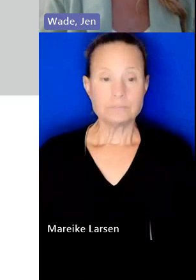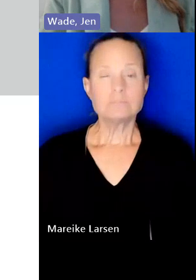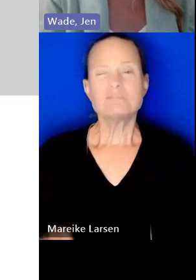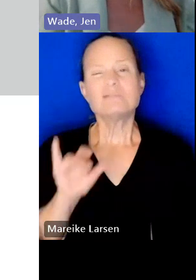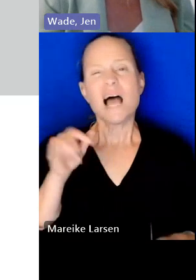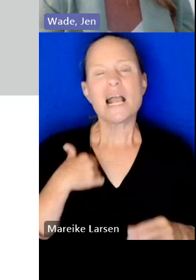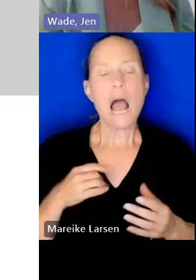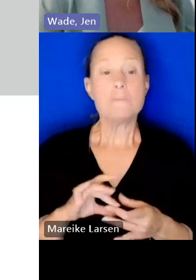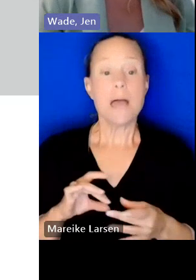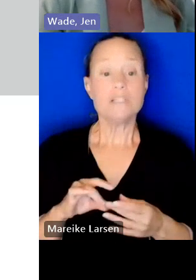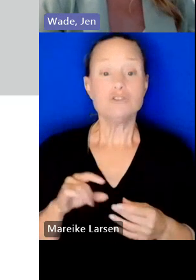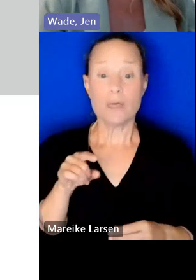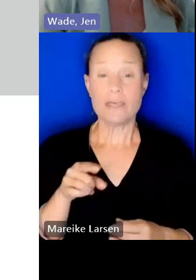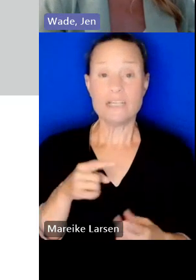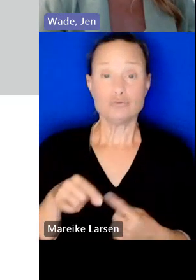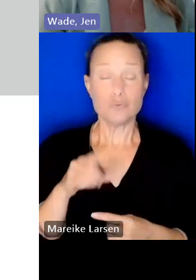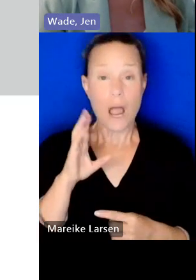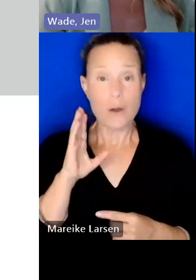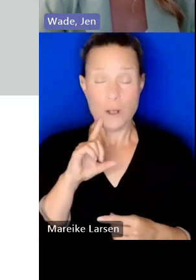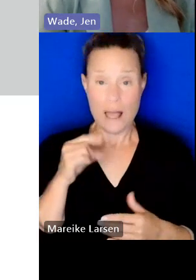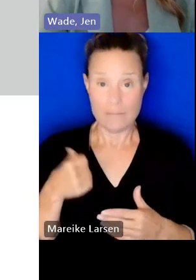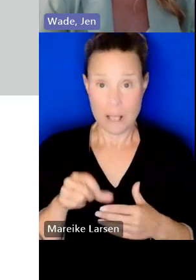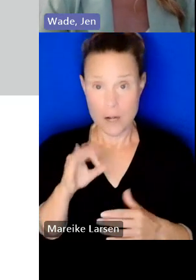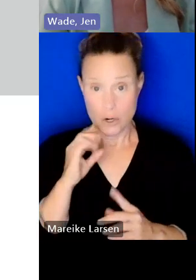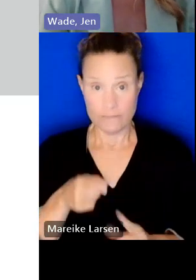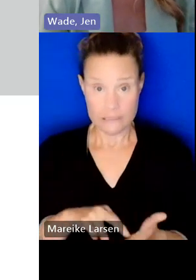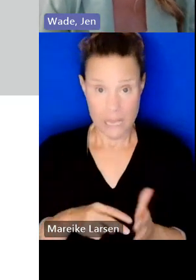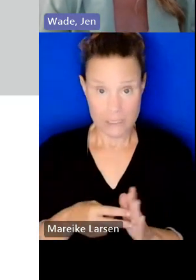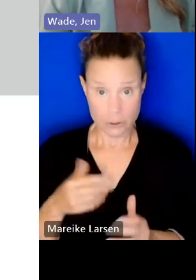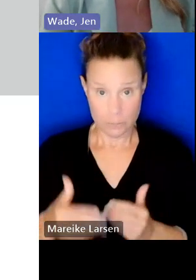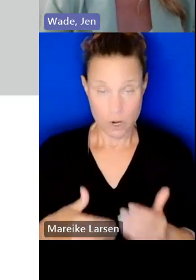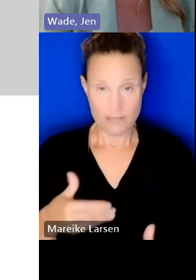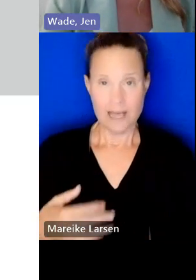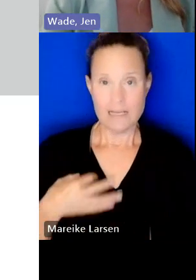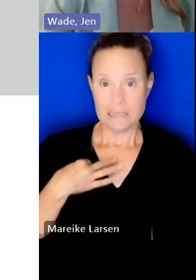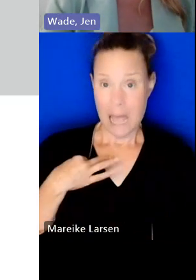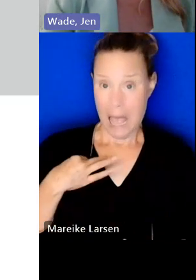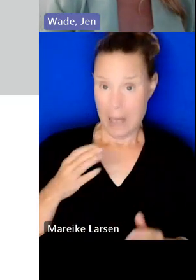As I mentioned, this round will include a letter of intent process, so applicants must submit a formal